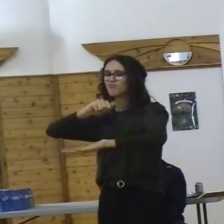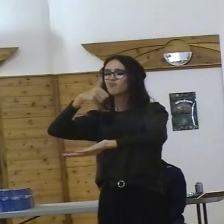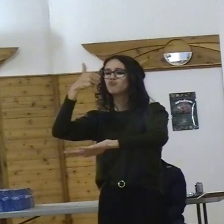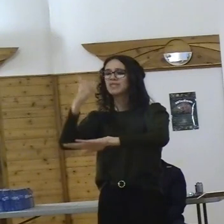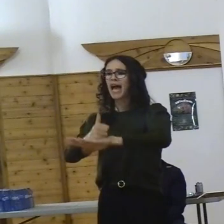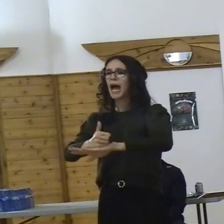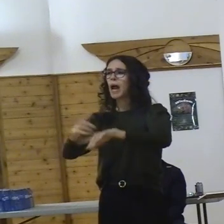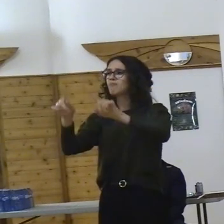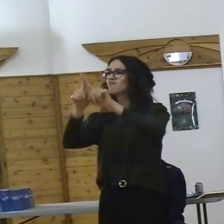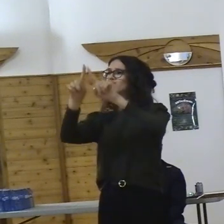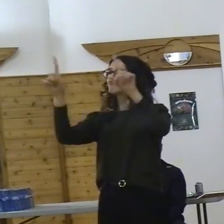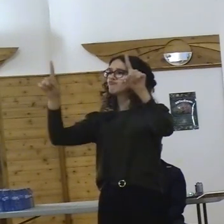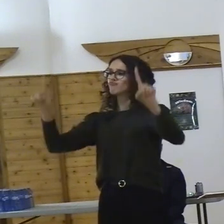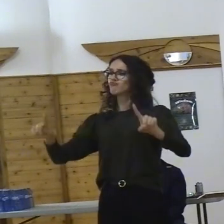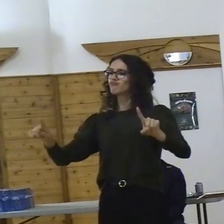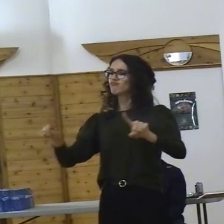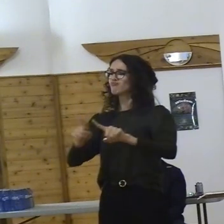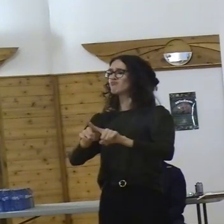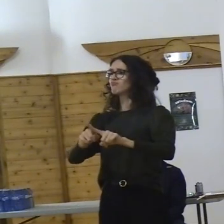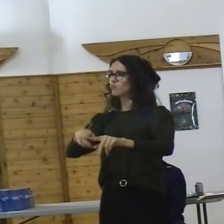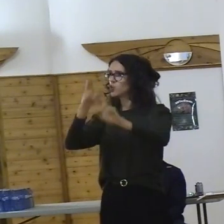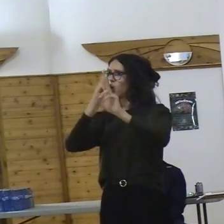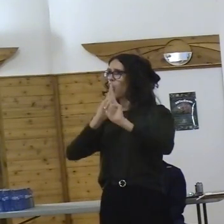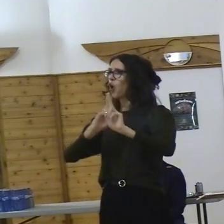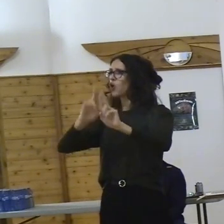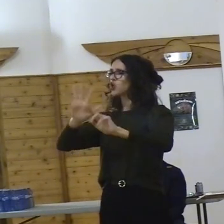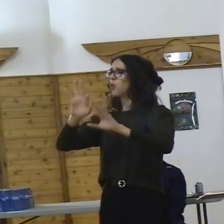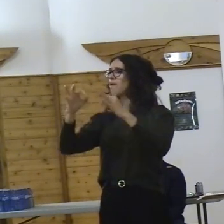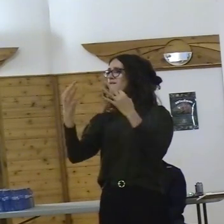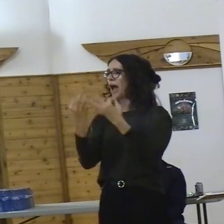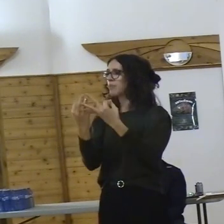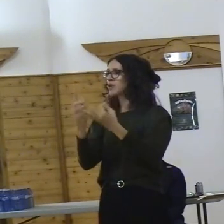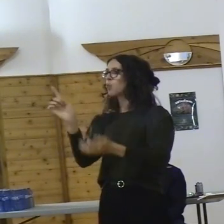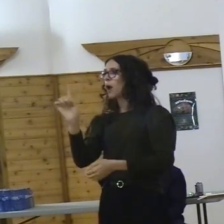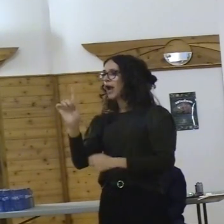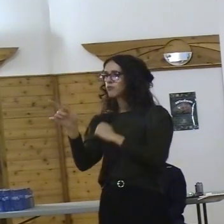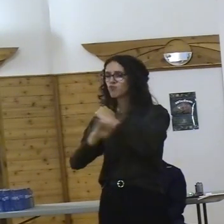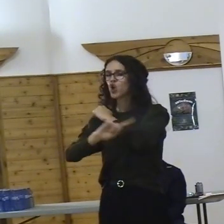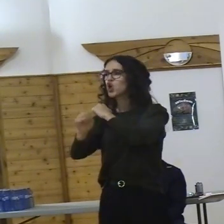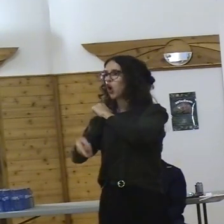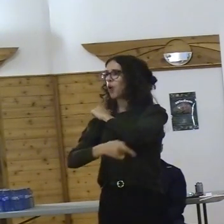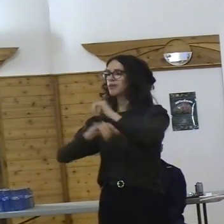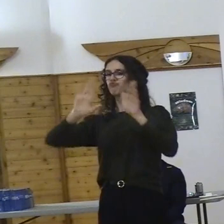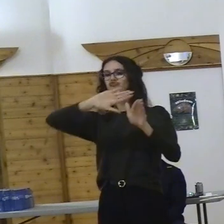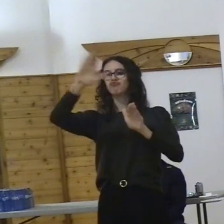Like who wants a monument at the Brady landfill?